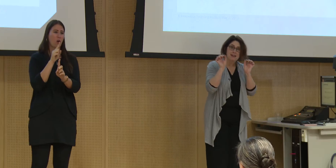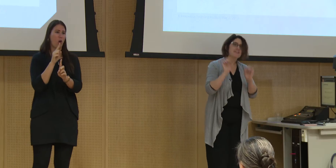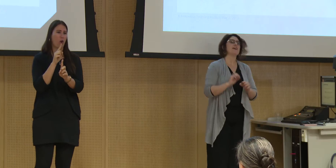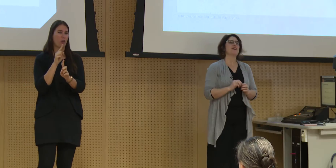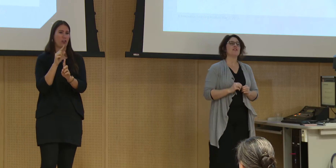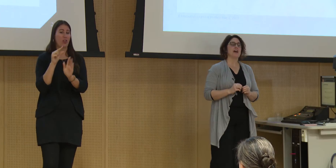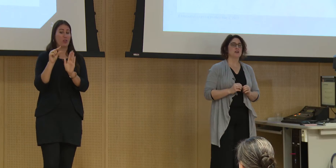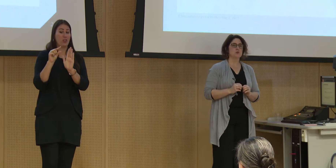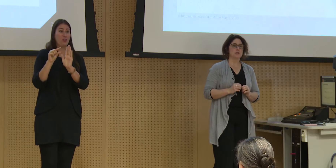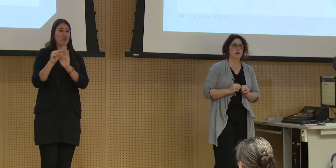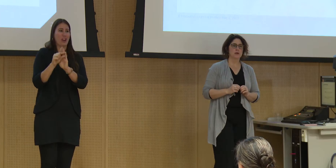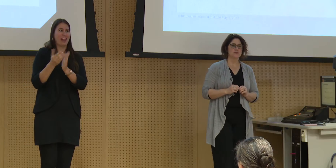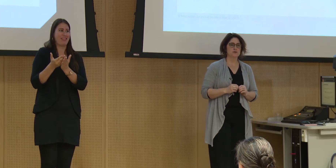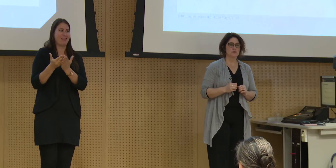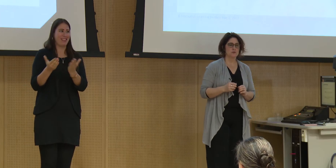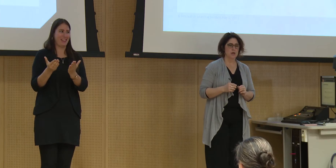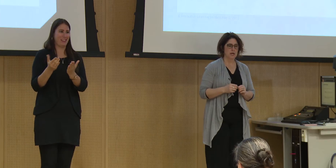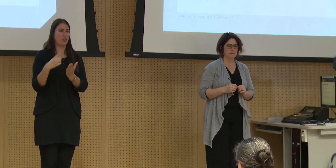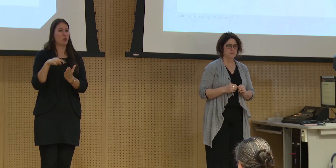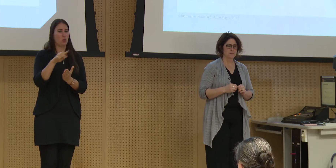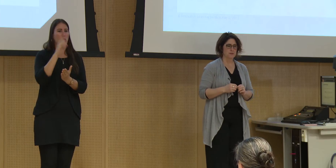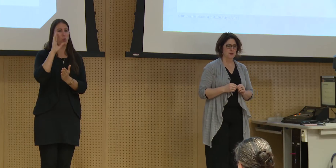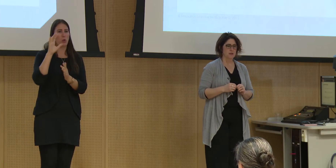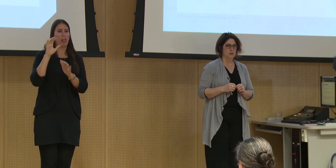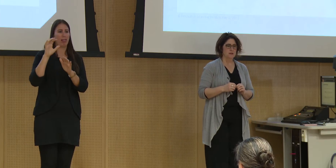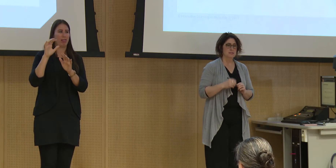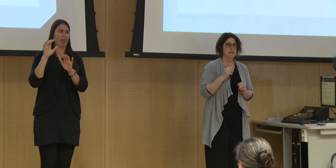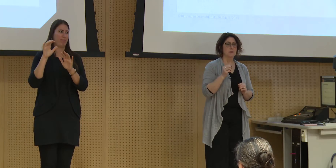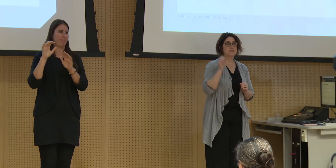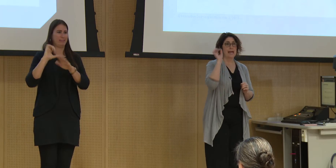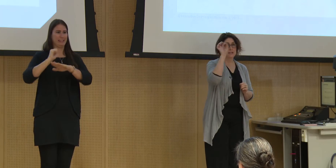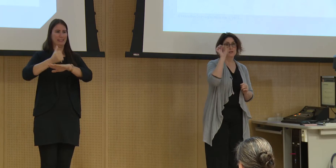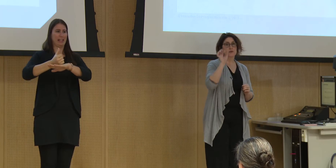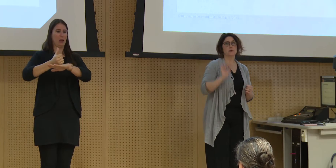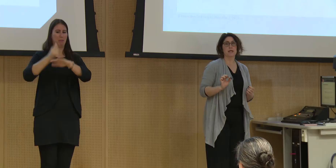that you are going to set up to enter the grades,